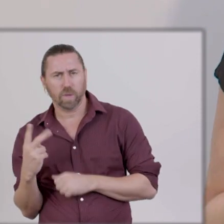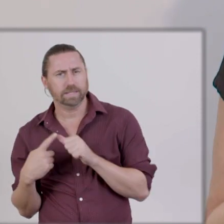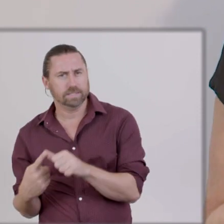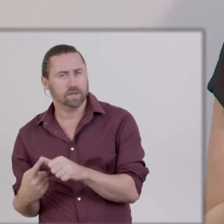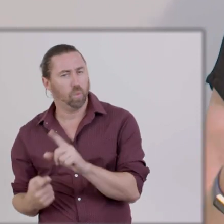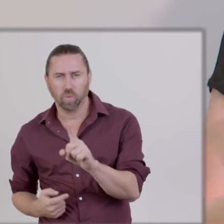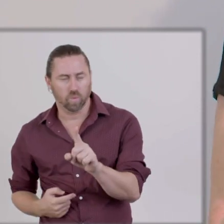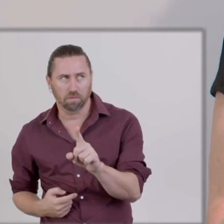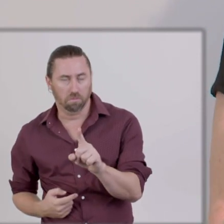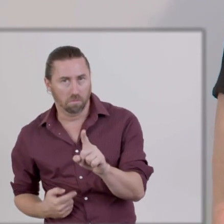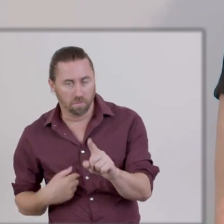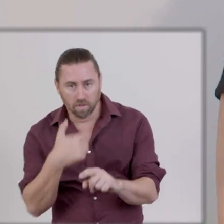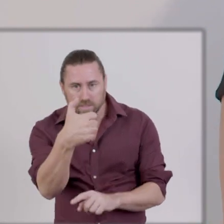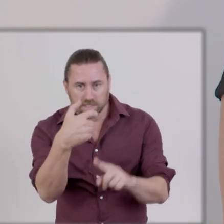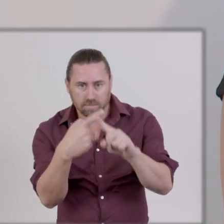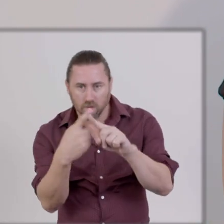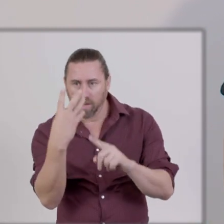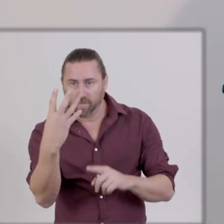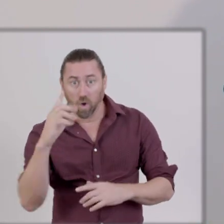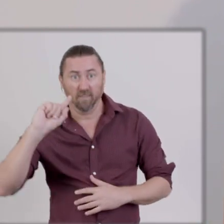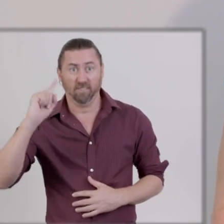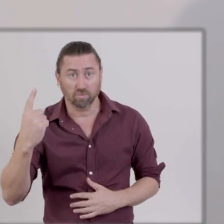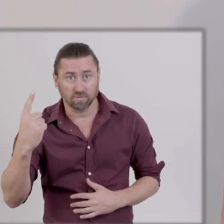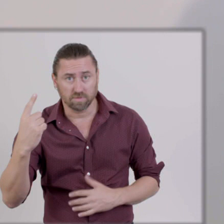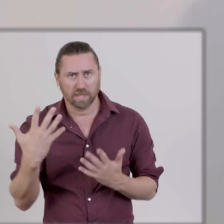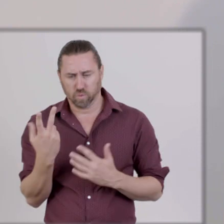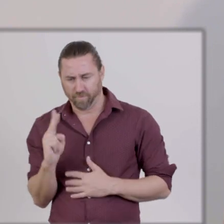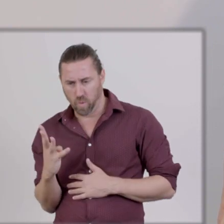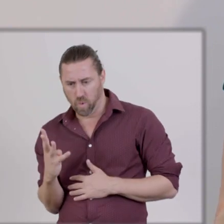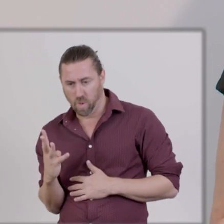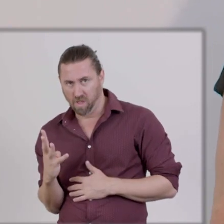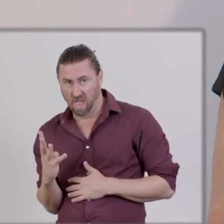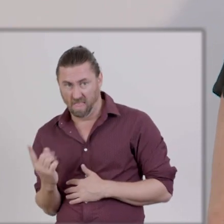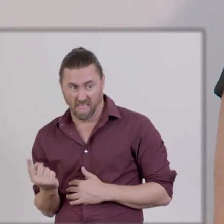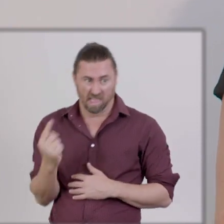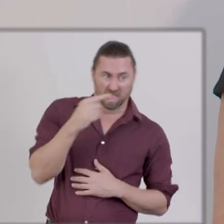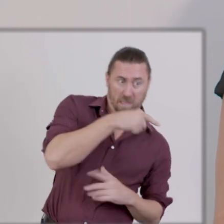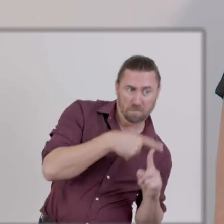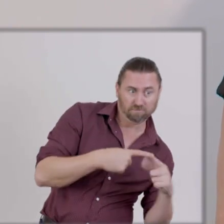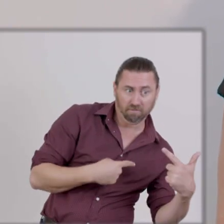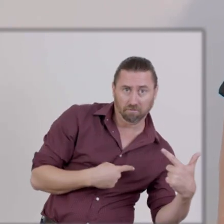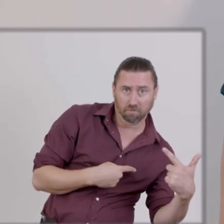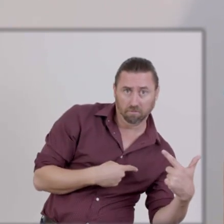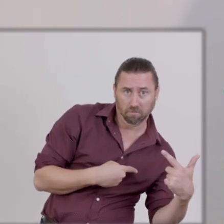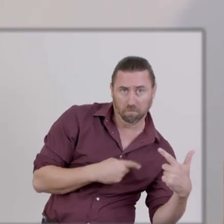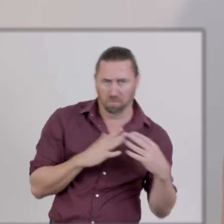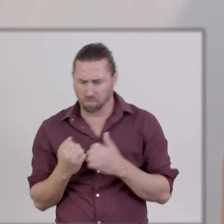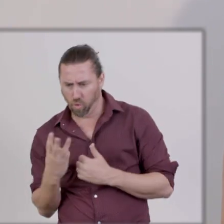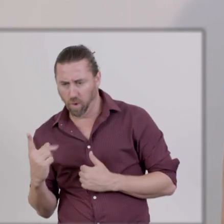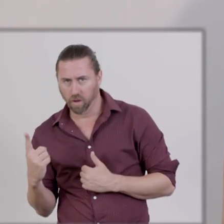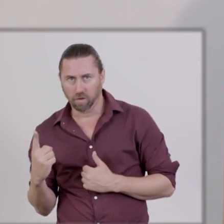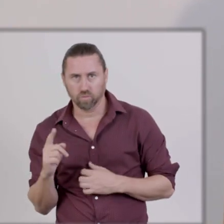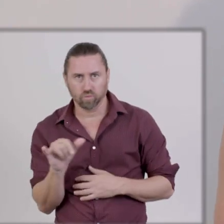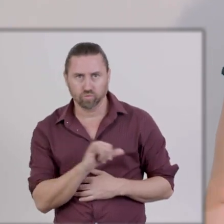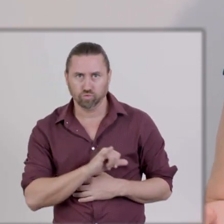Or, do we multiply 6 by 4, which gives us 24, and then add it to 7, which is 31?